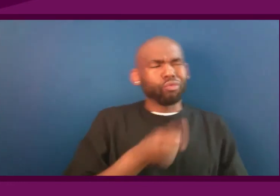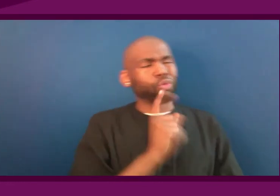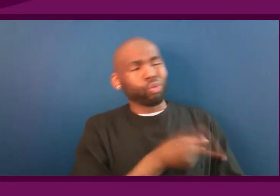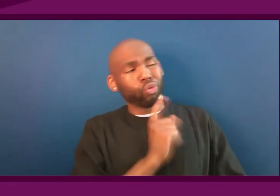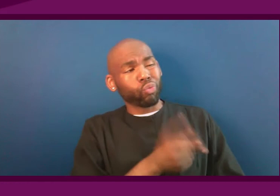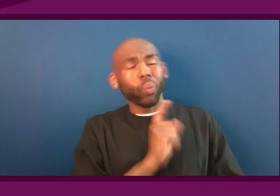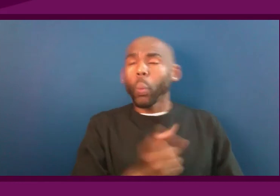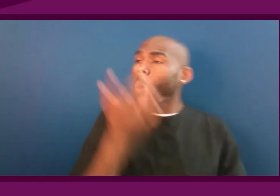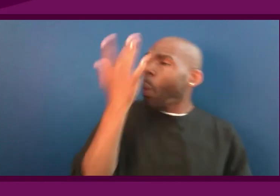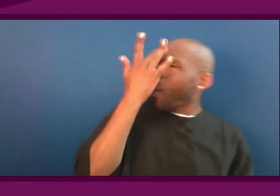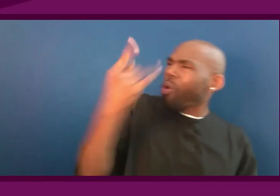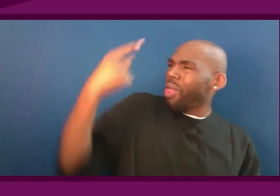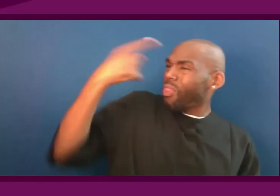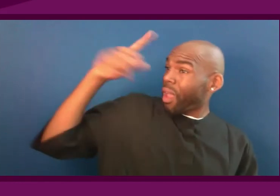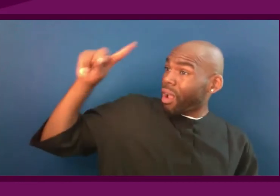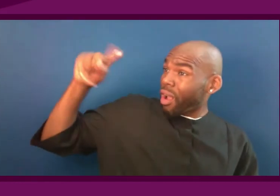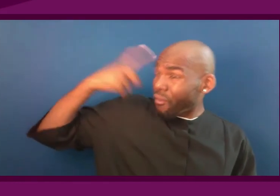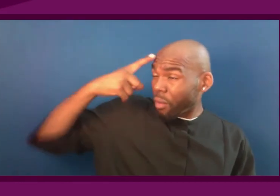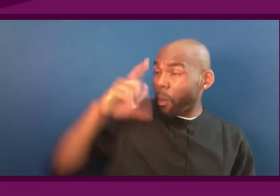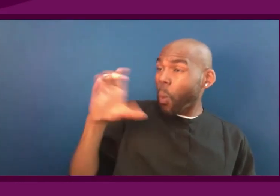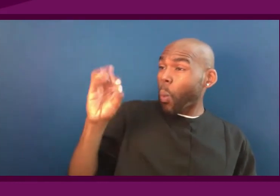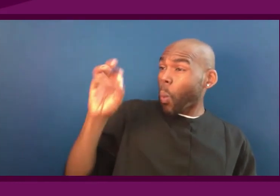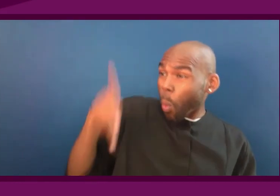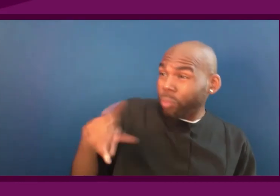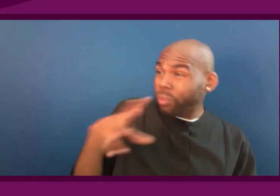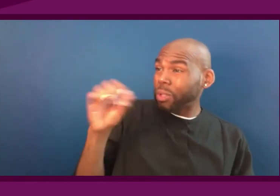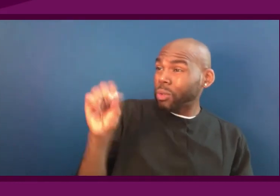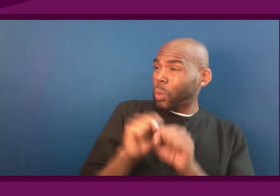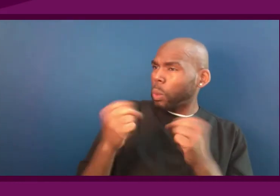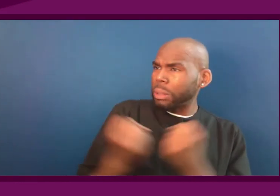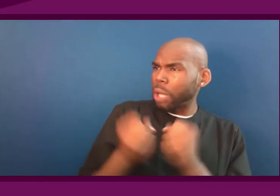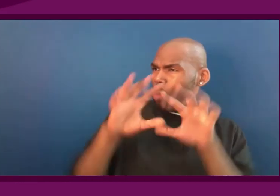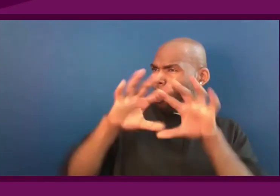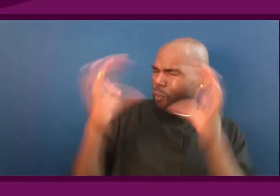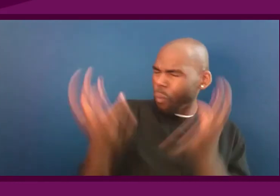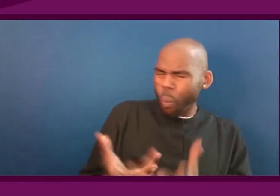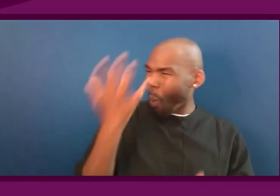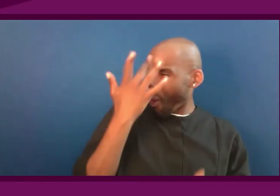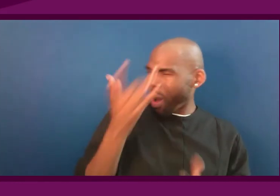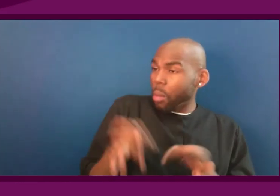if you want to hire young people, period, you better do it because the younger generations are